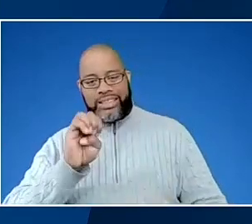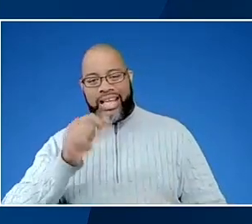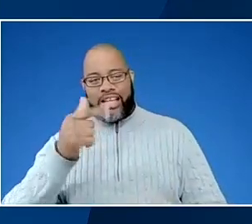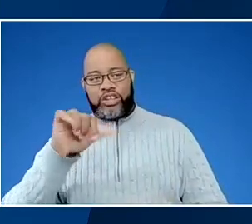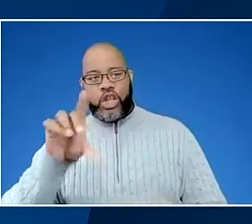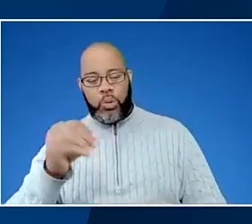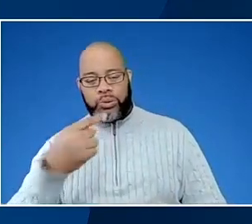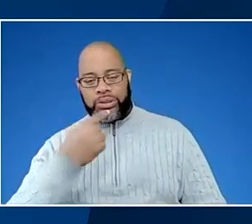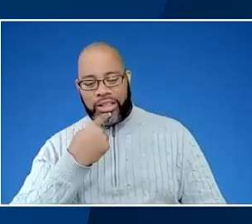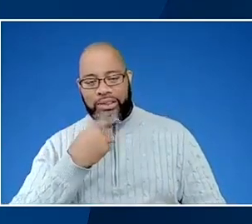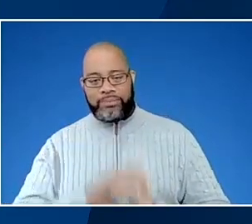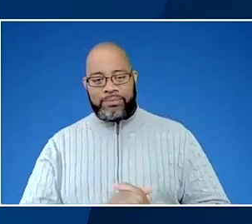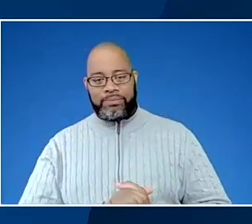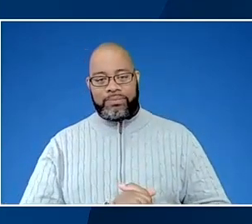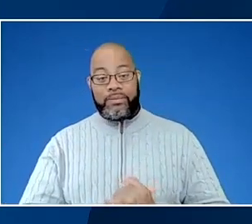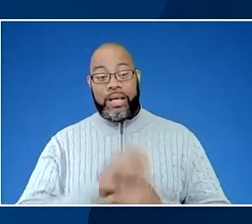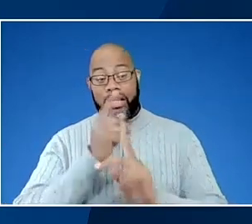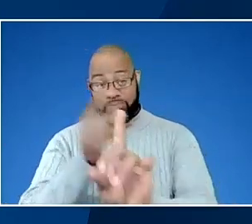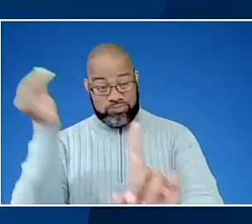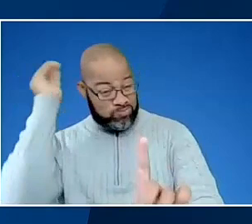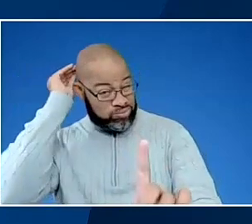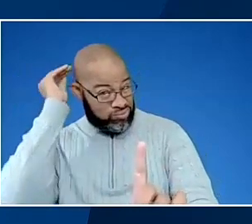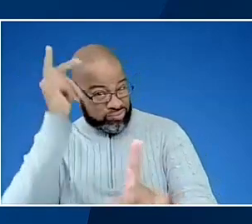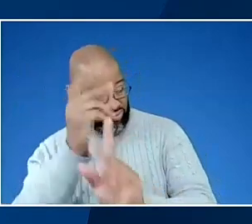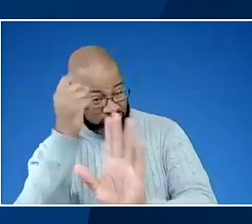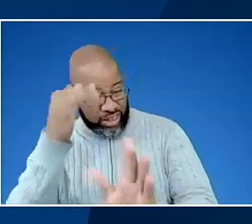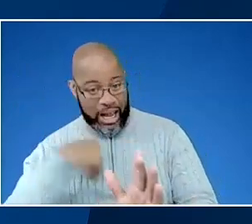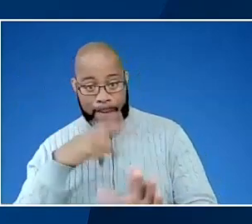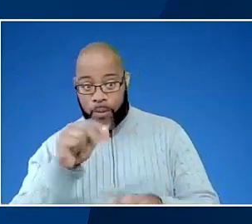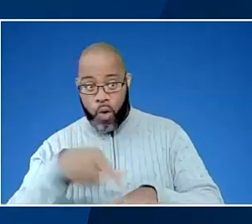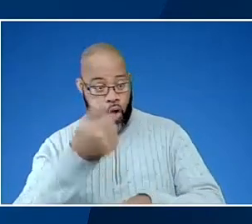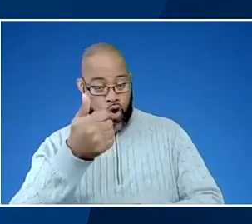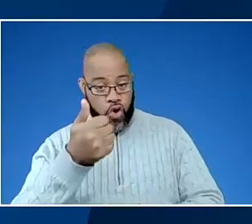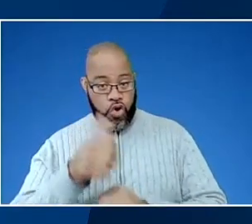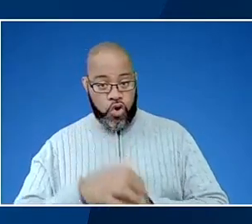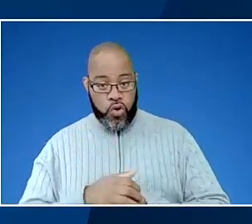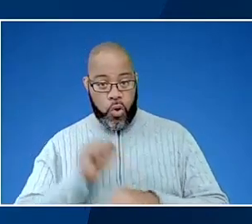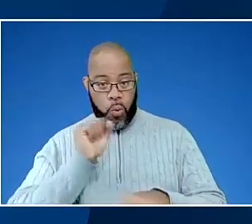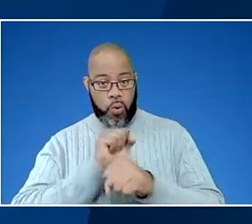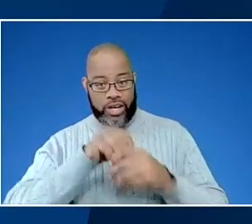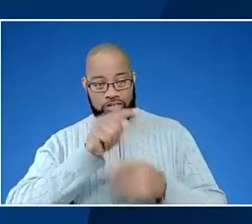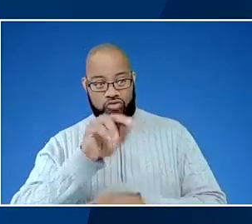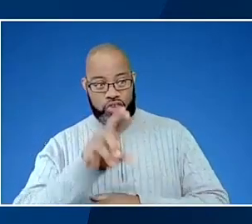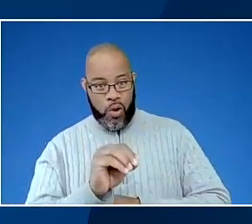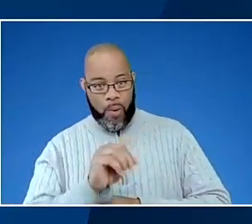Now, keep in mind, that I am no longer working in TRIO but I had for many, many,